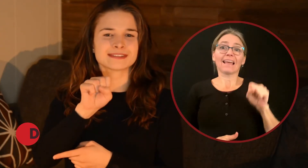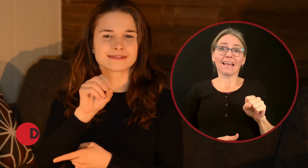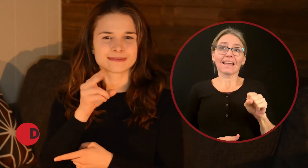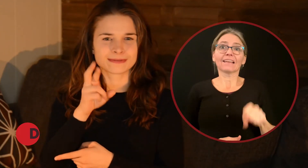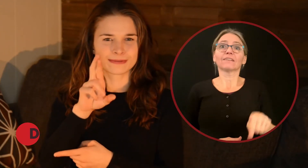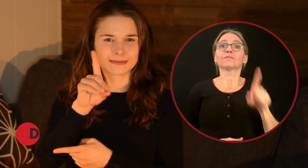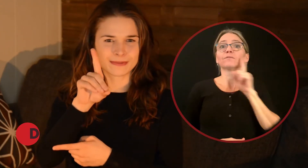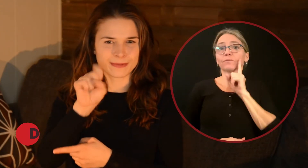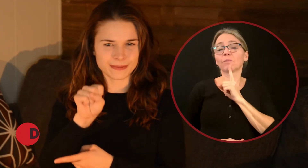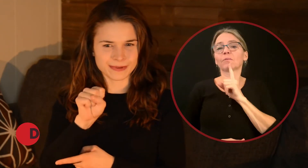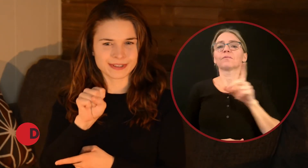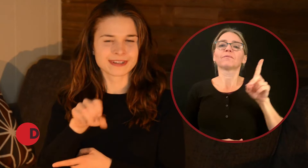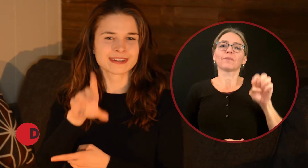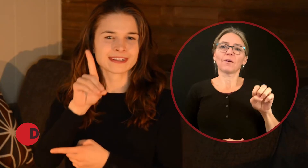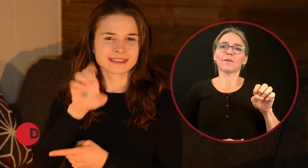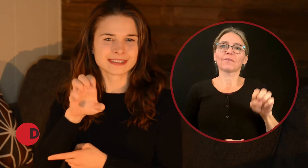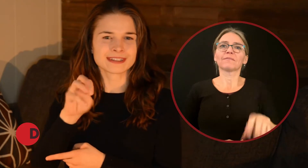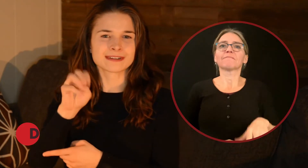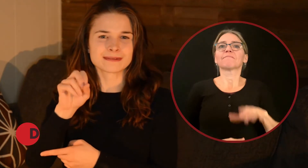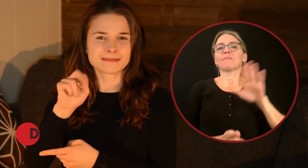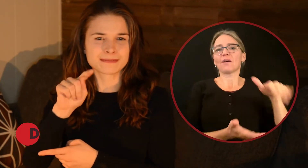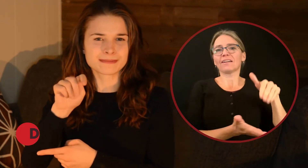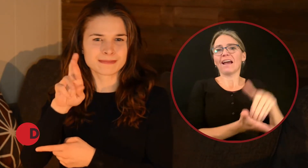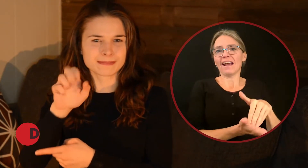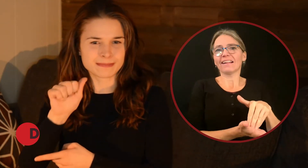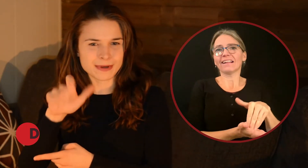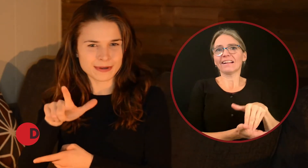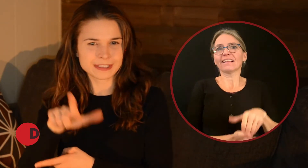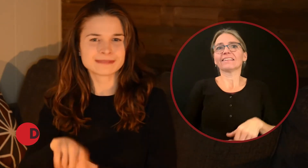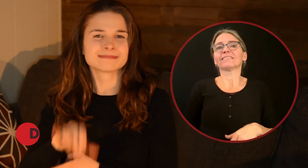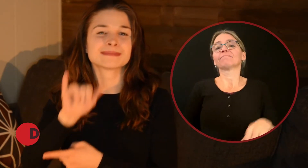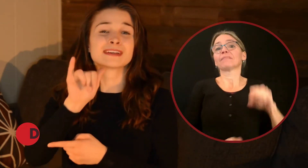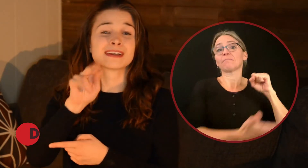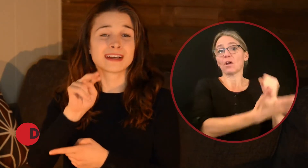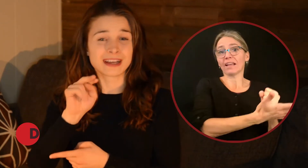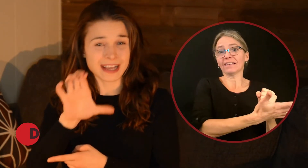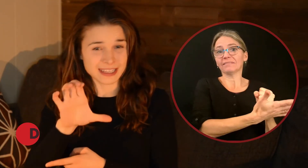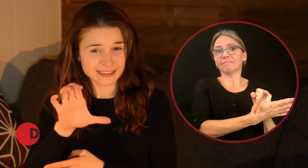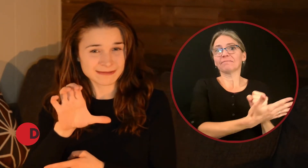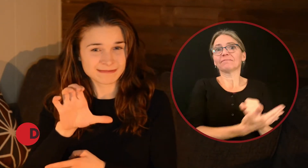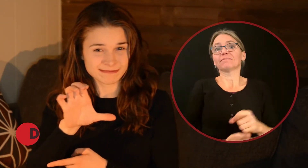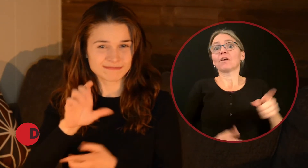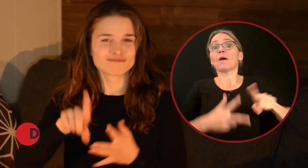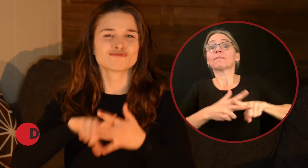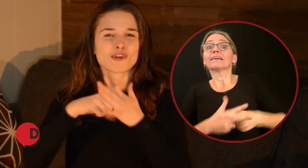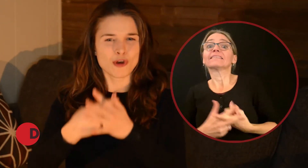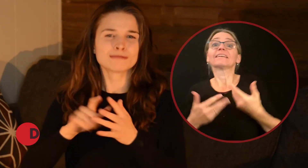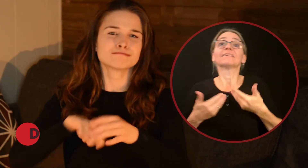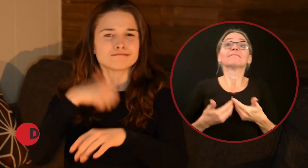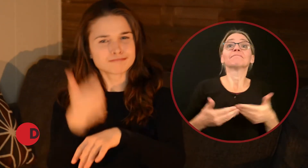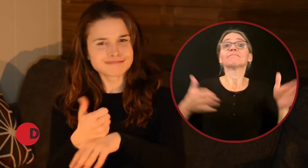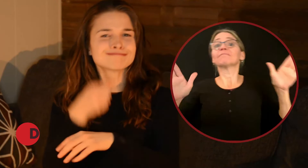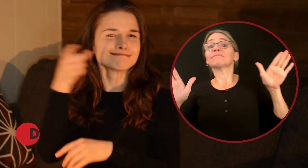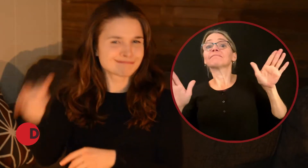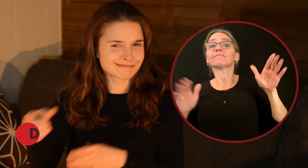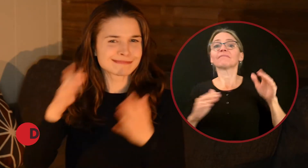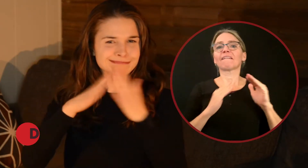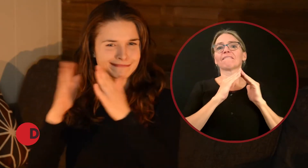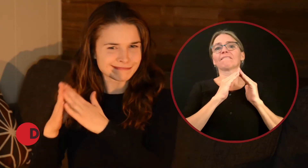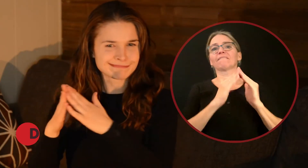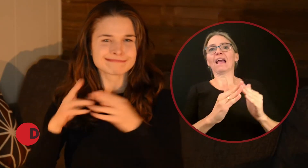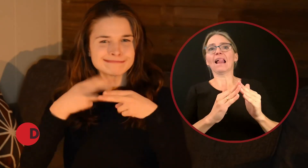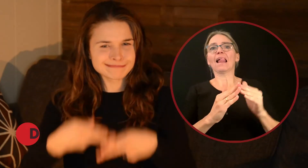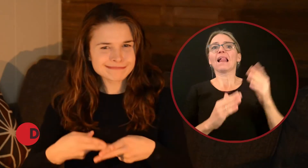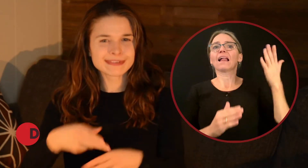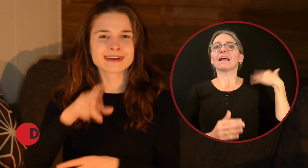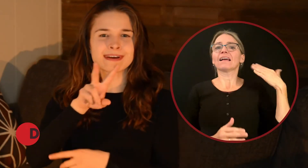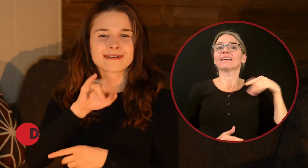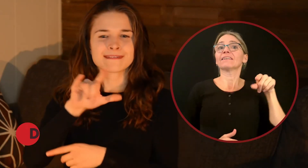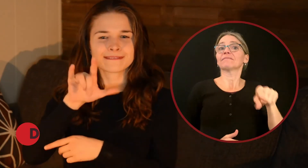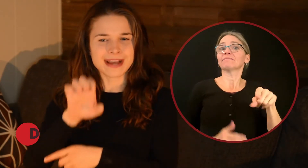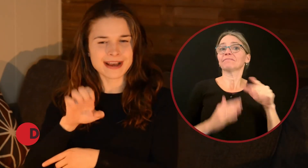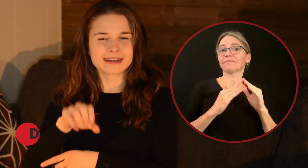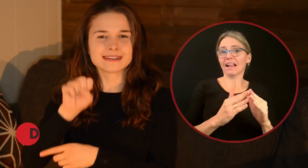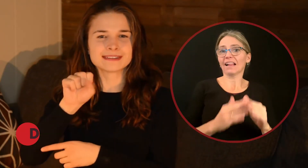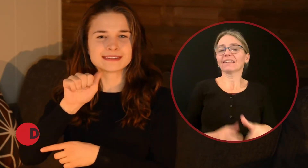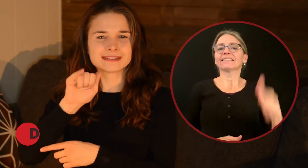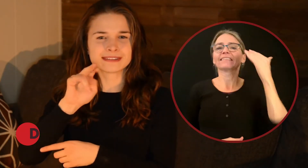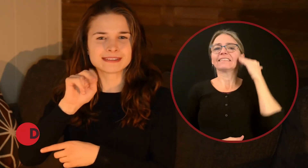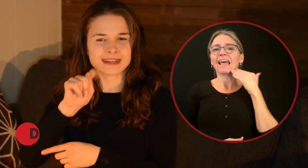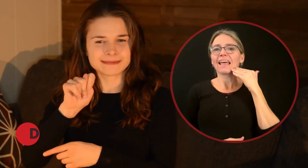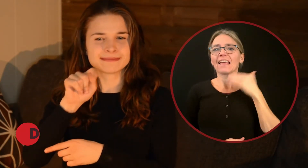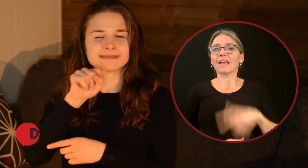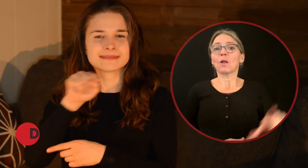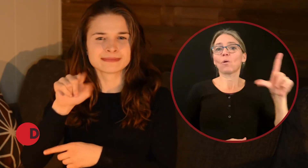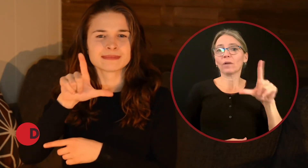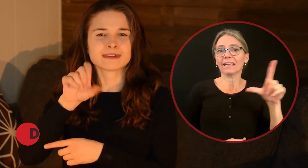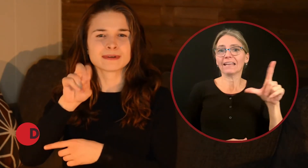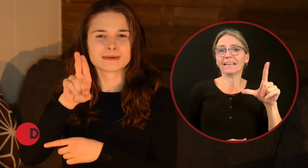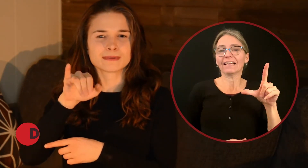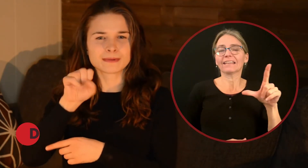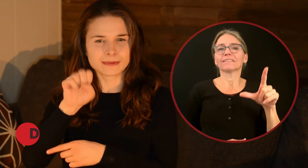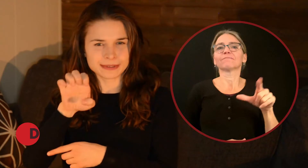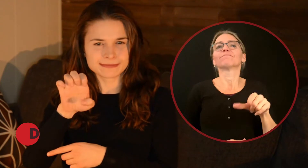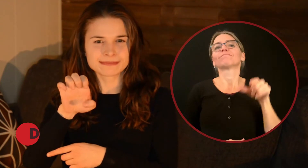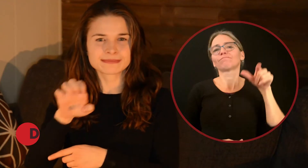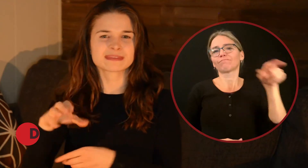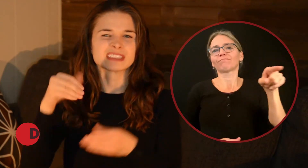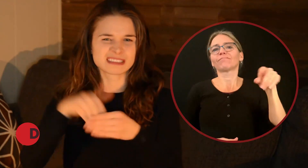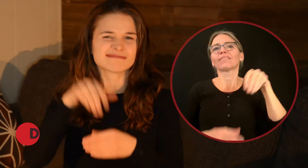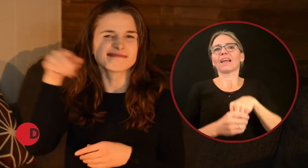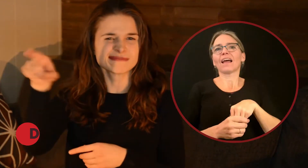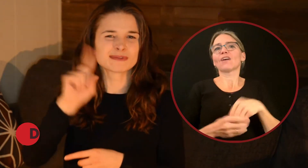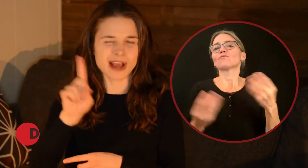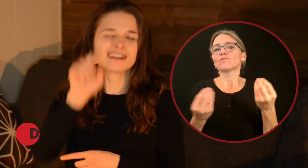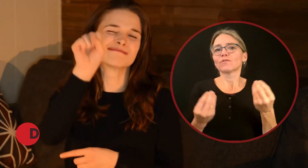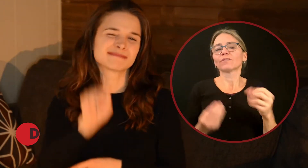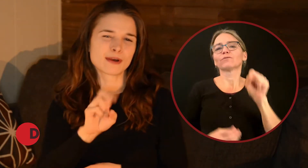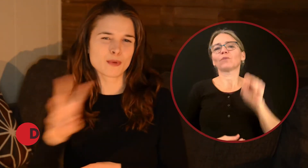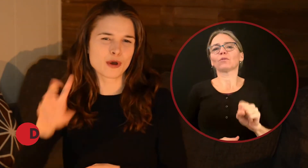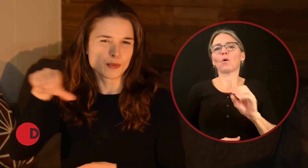Montreal Inc started in the town of Ville Saint-Louis in southwestern